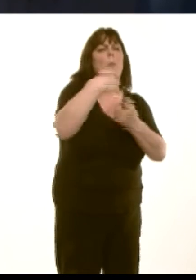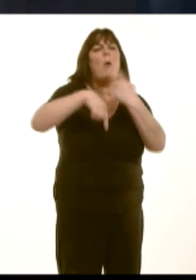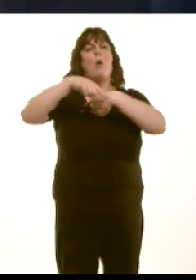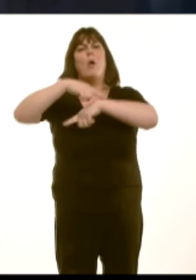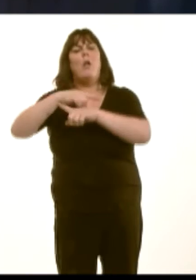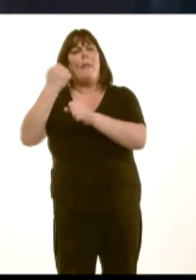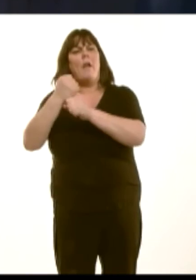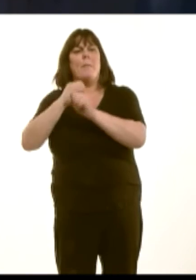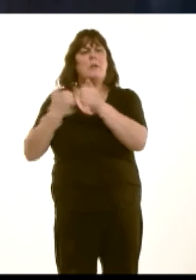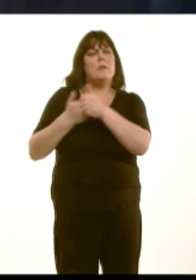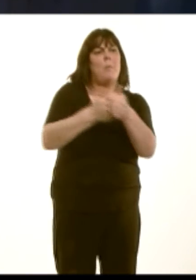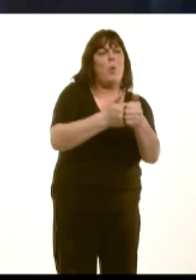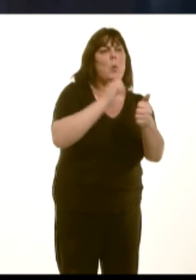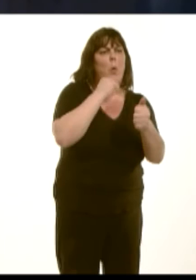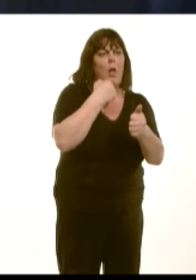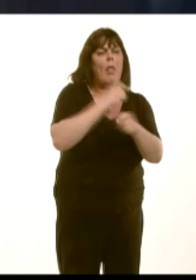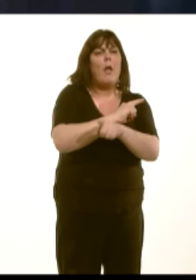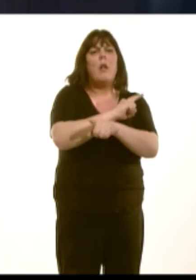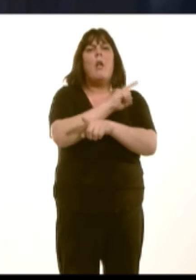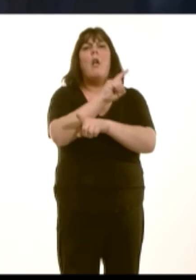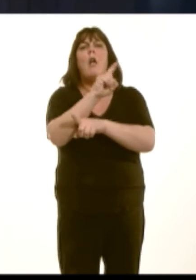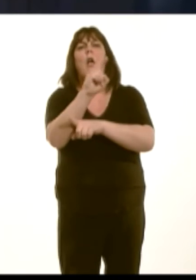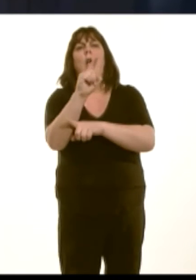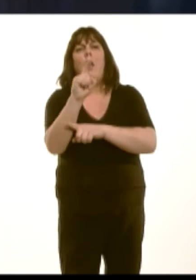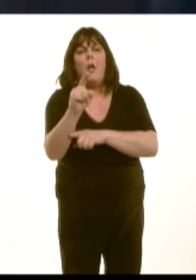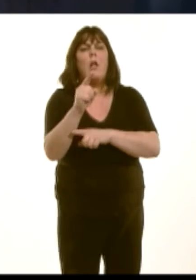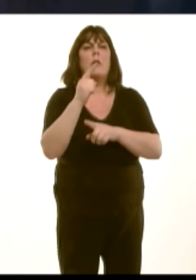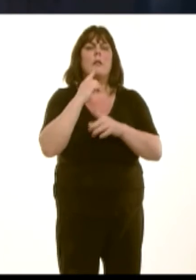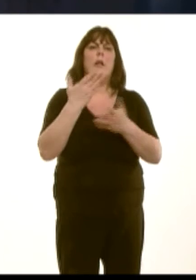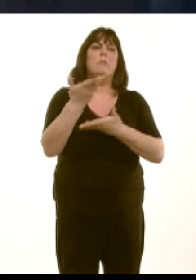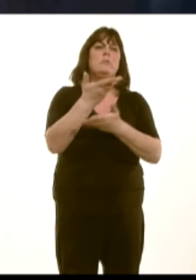The following day, your economy minister then confirmed that discussions had taken place along those lines.